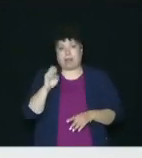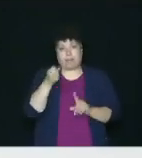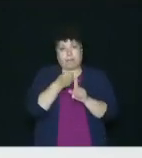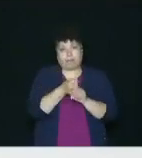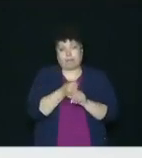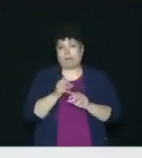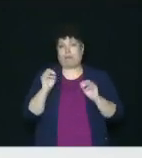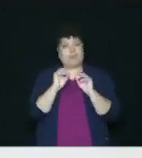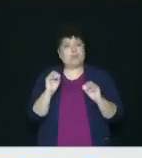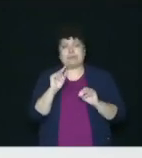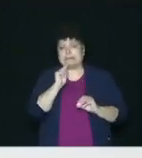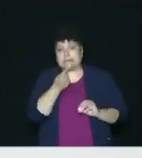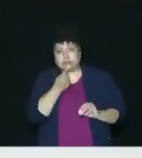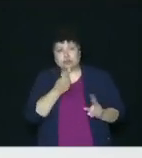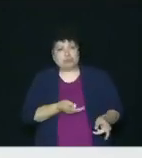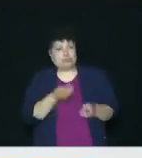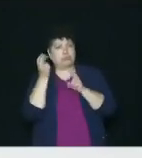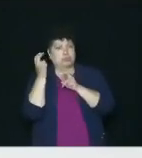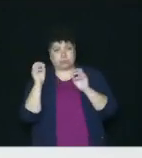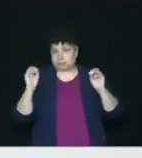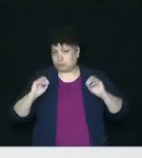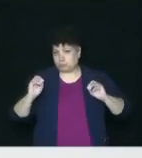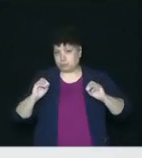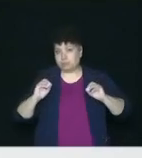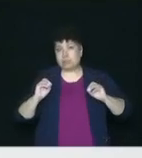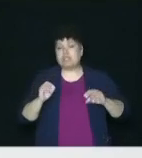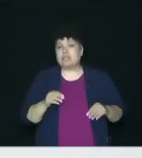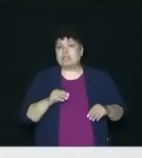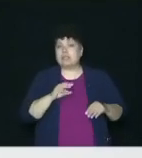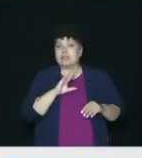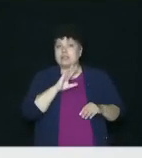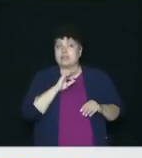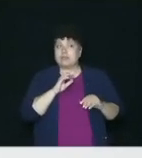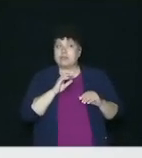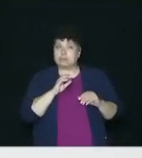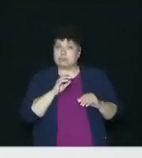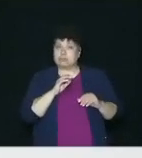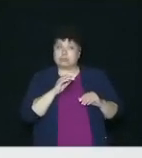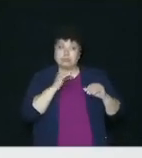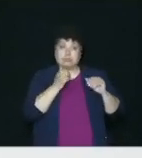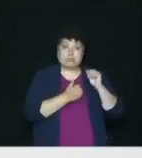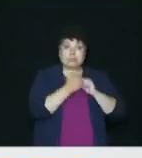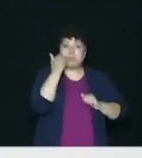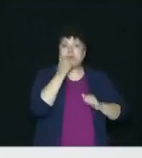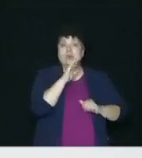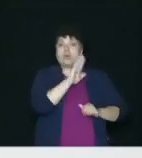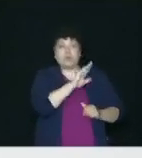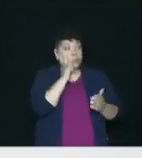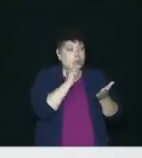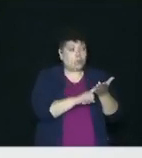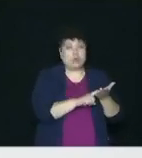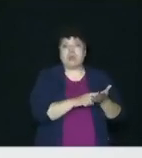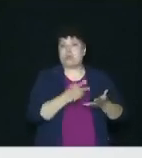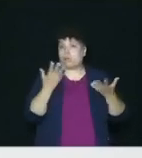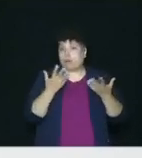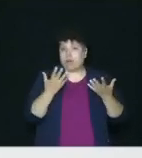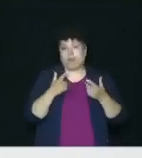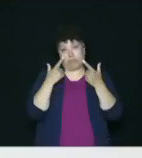AS FOLD IN ORDER TO KNOW THE SECONDARY SUCCESS. THERE WAS NO UPSIDES TO THIS